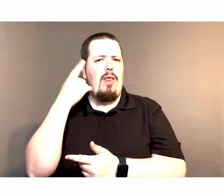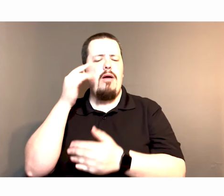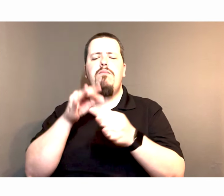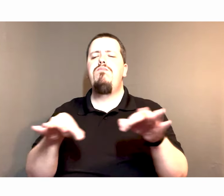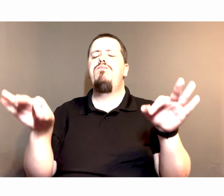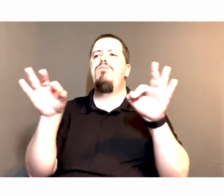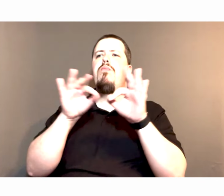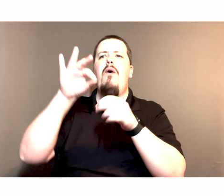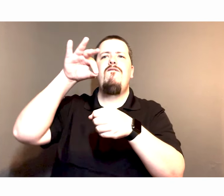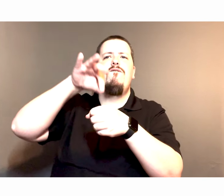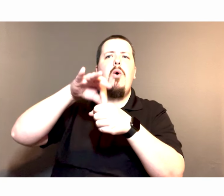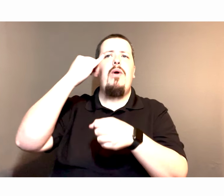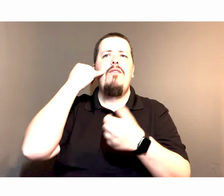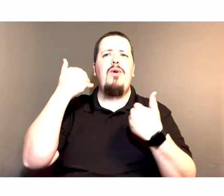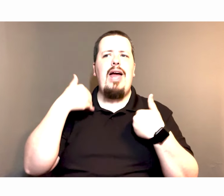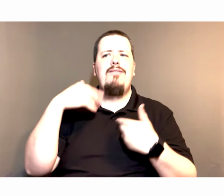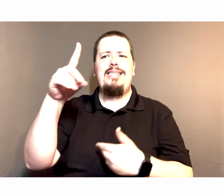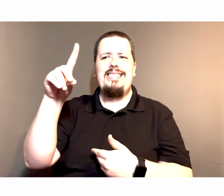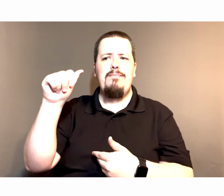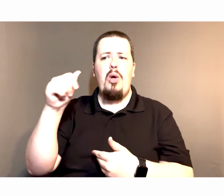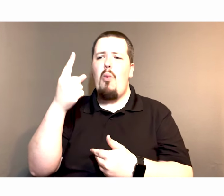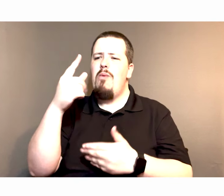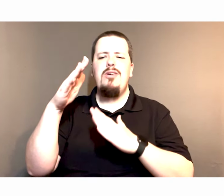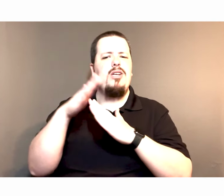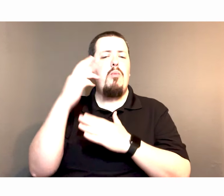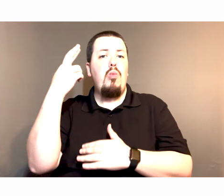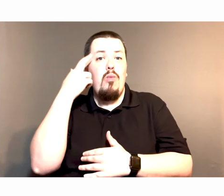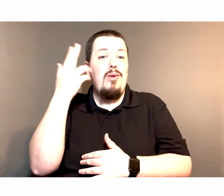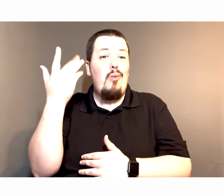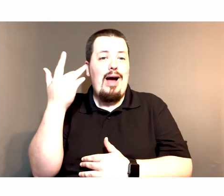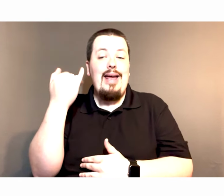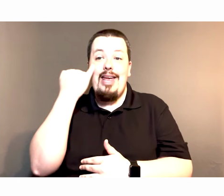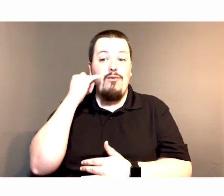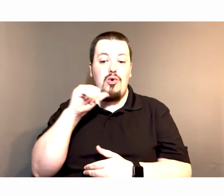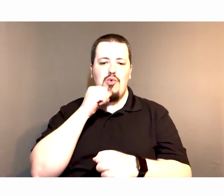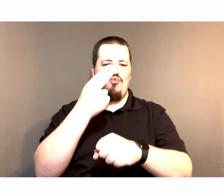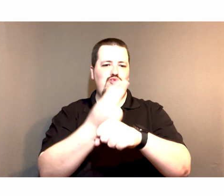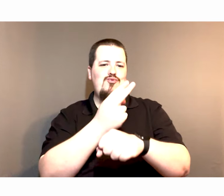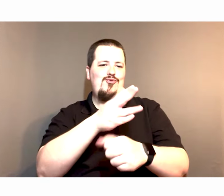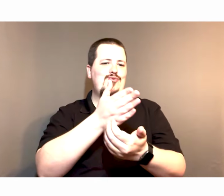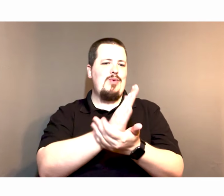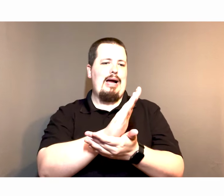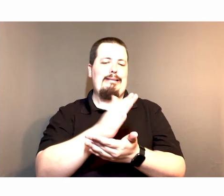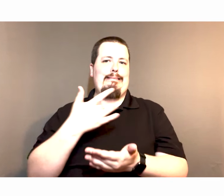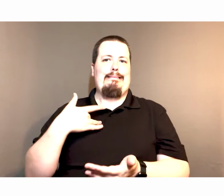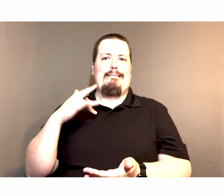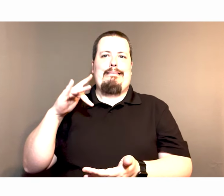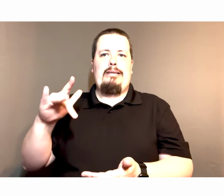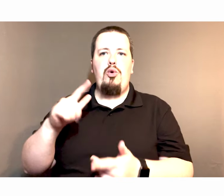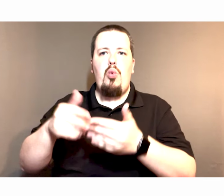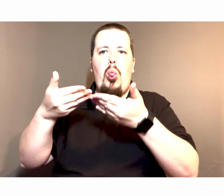important and one of my top reasons was that if we don’t use our rights we become vulnerable to losing them.